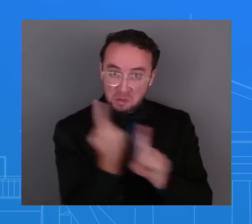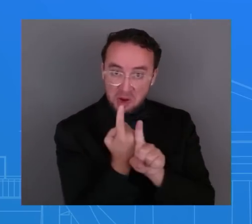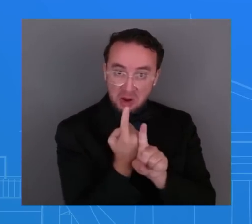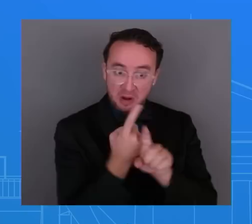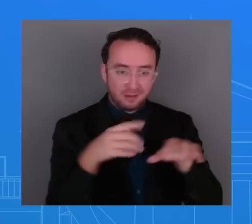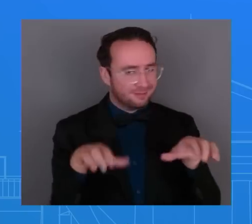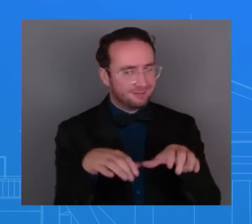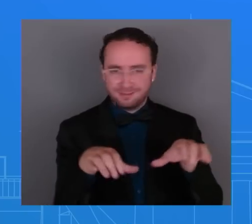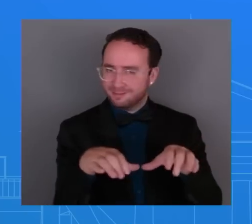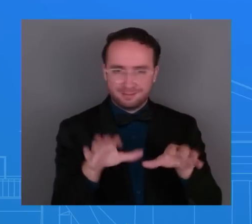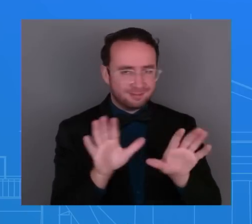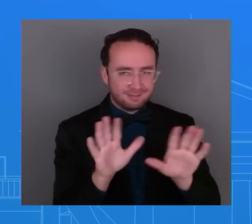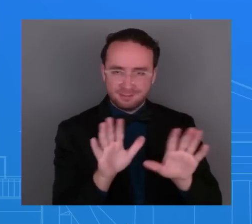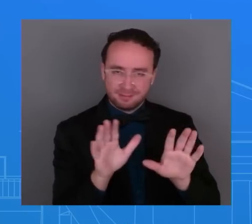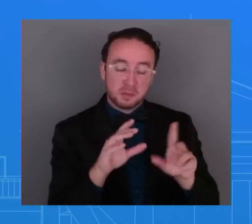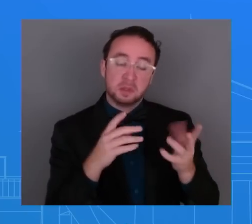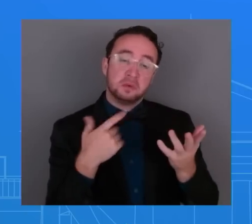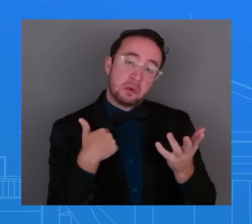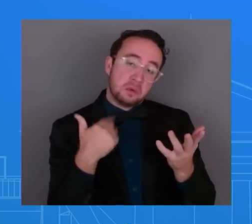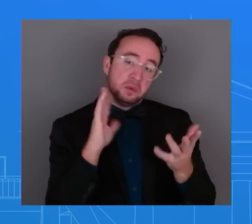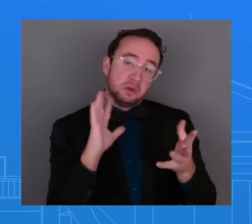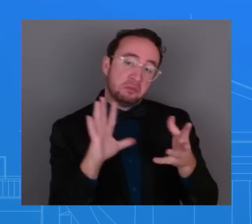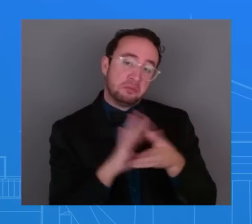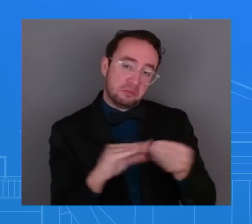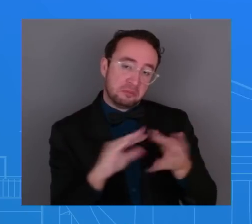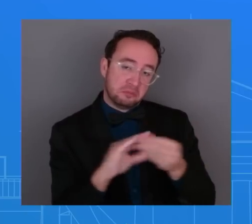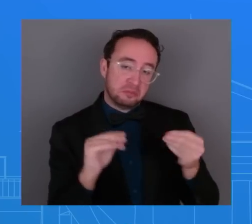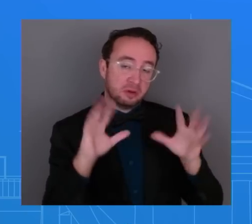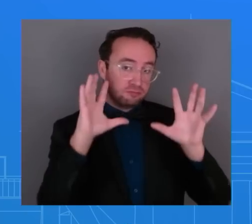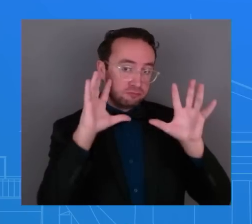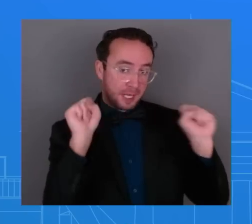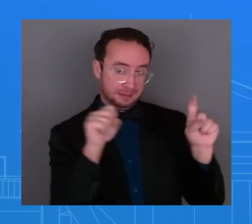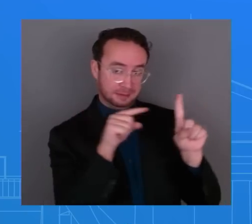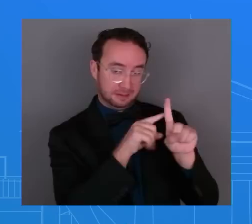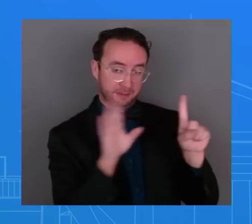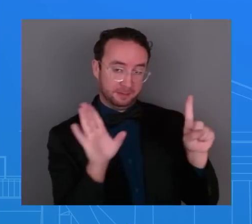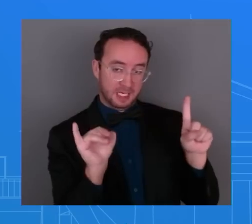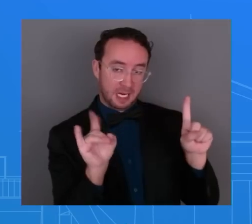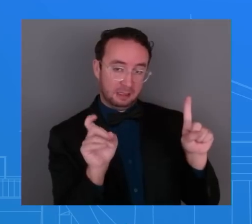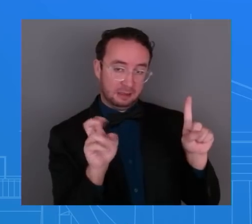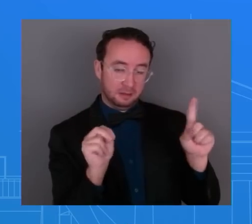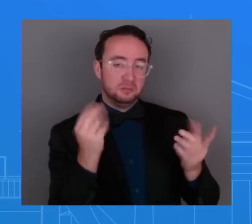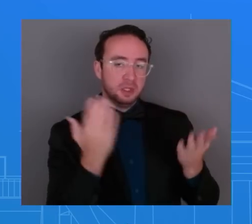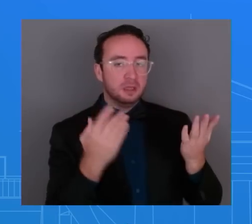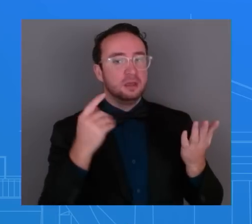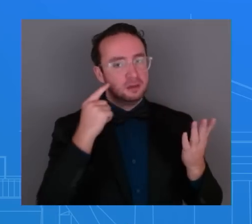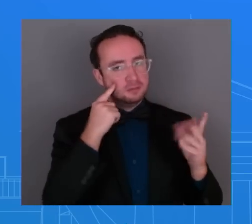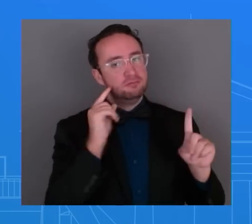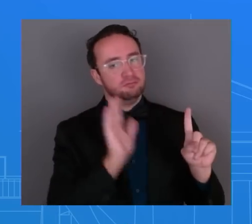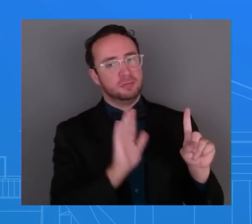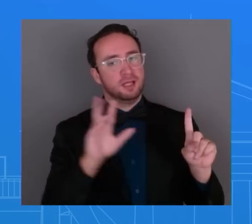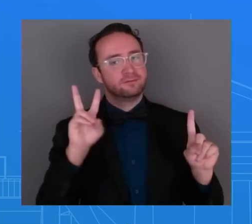And he is -- and he has said this himself: One of the proudest decisions that he made in 2020